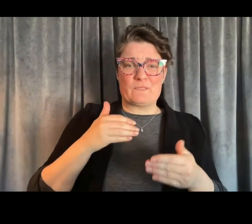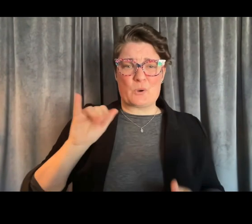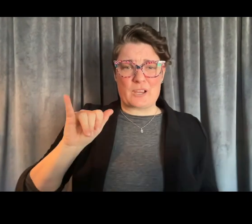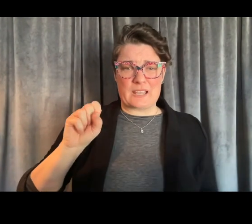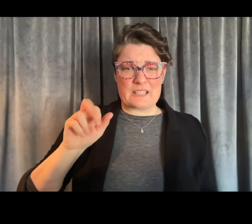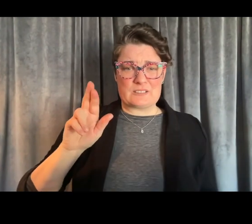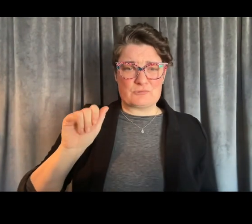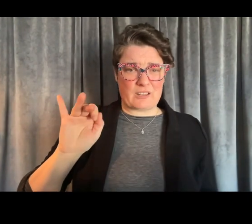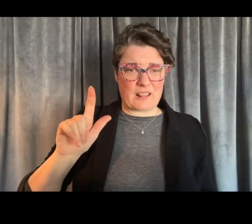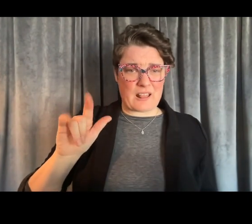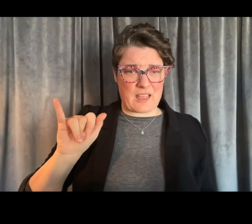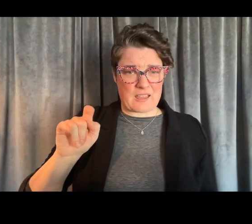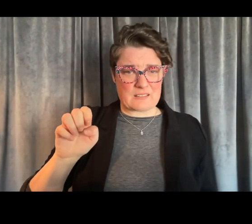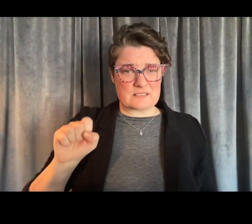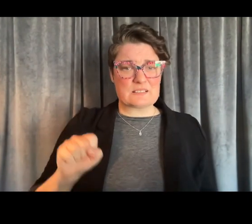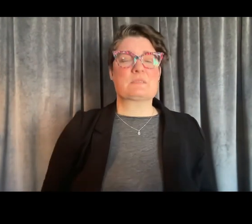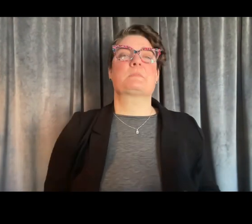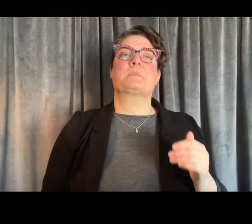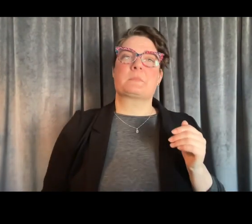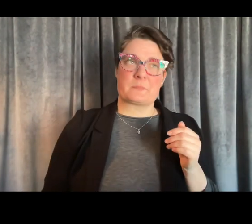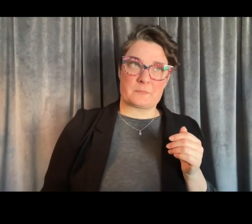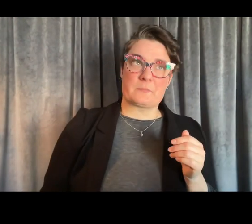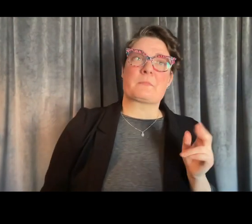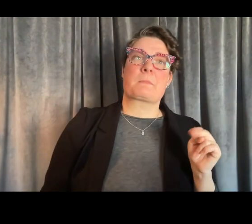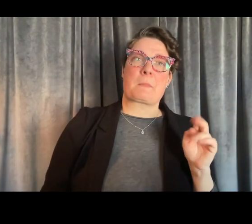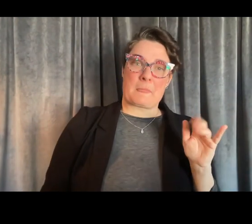Nomy: One thing we were talking about right before we started recording was,